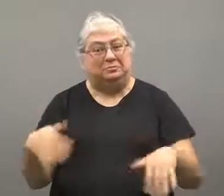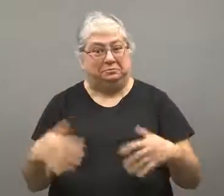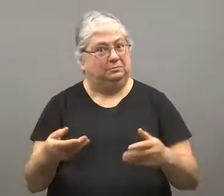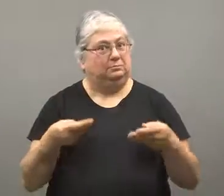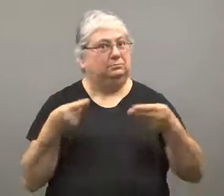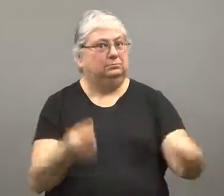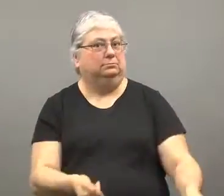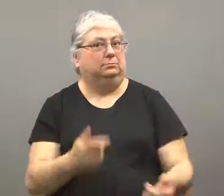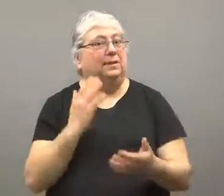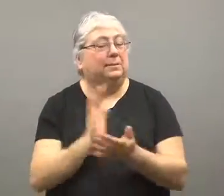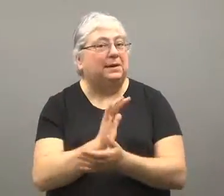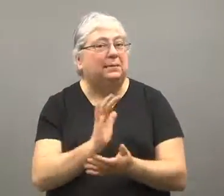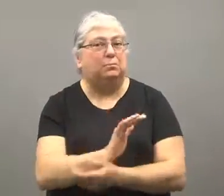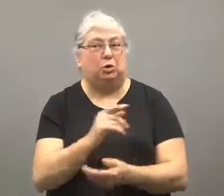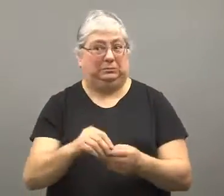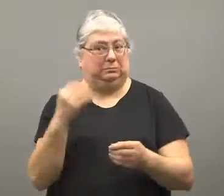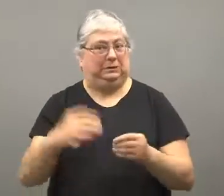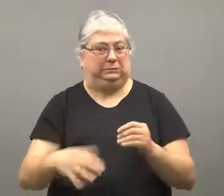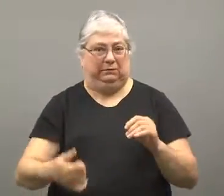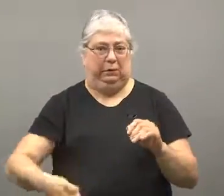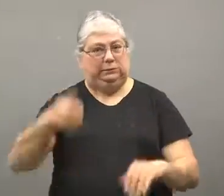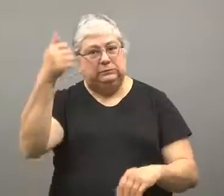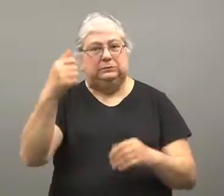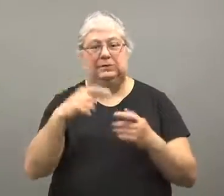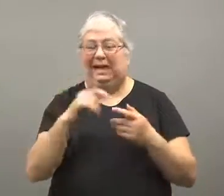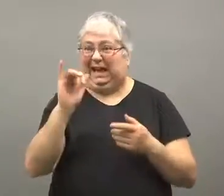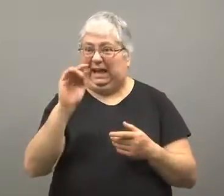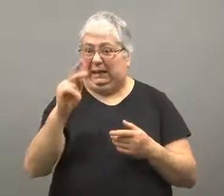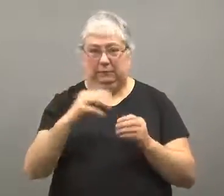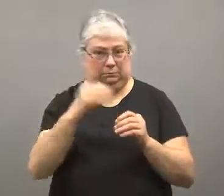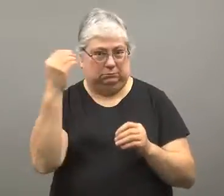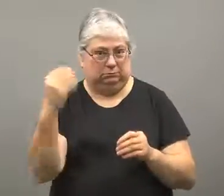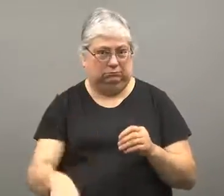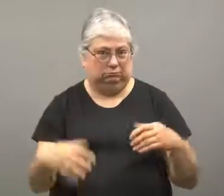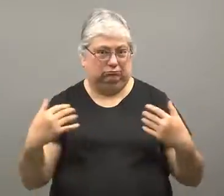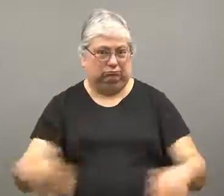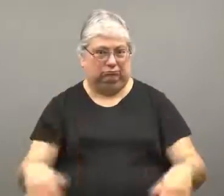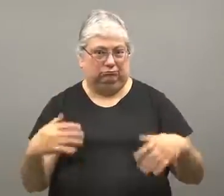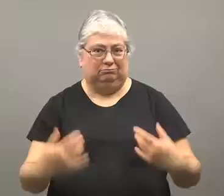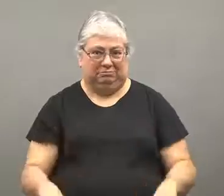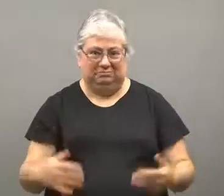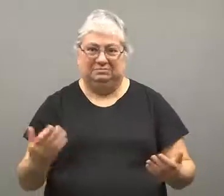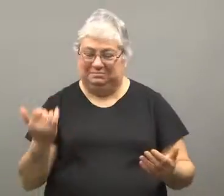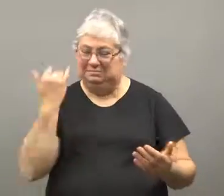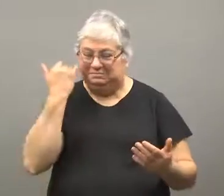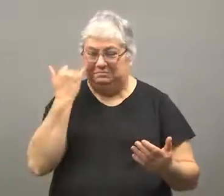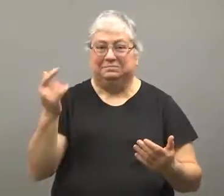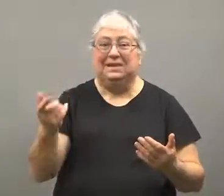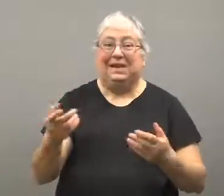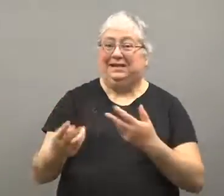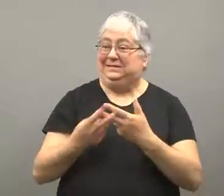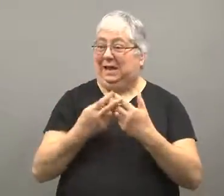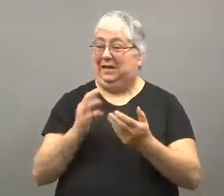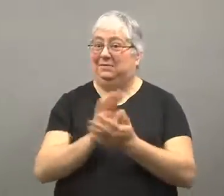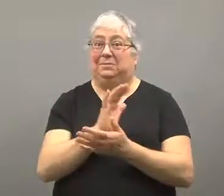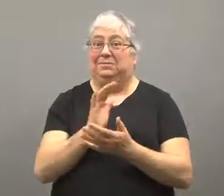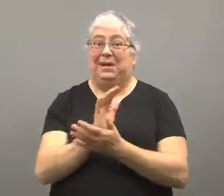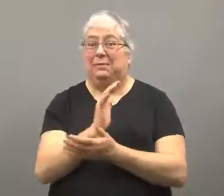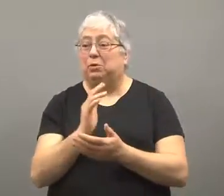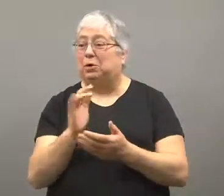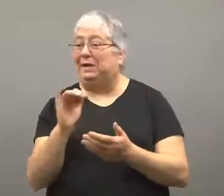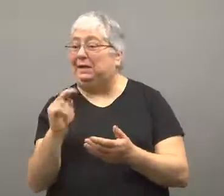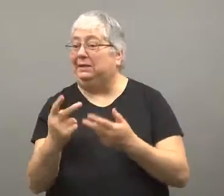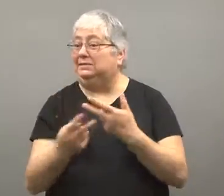It can be costly, as paper is expensive, and ink even more so.